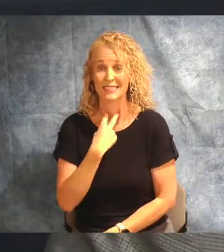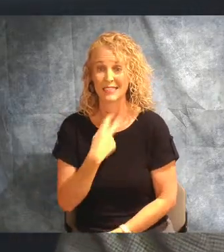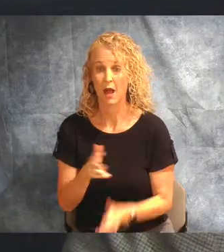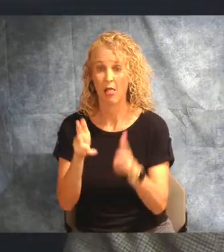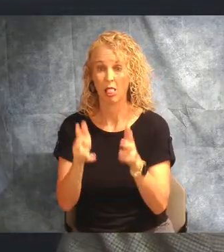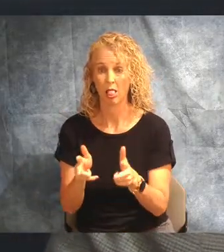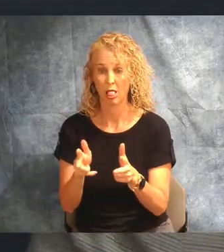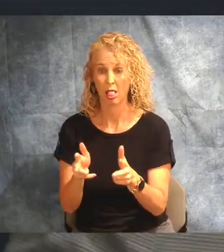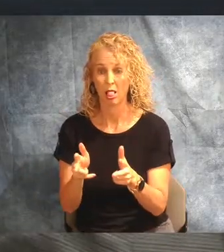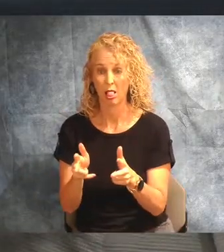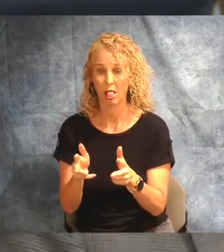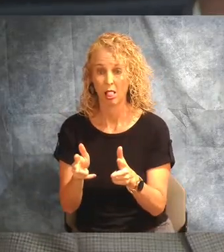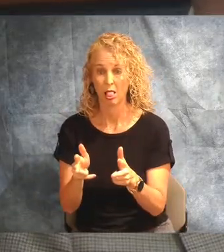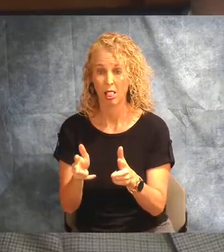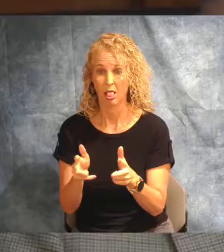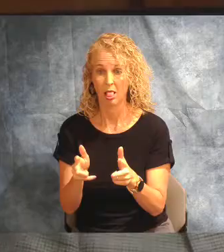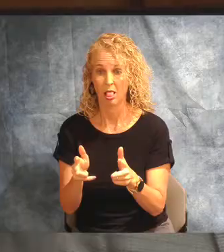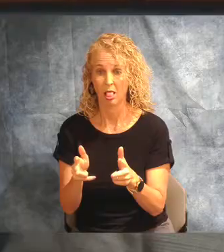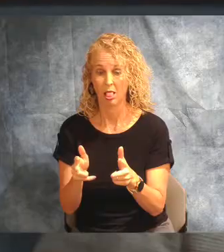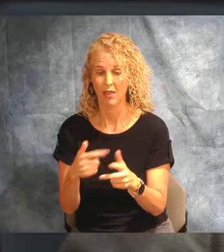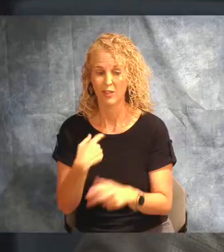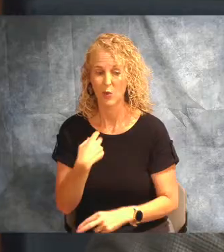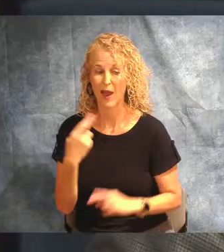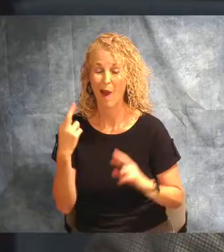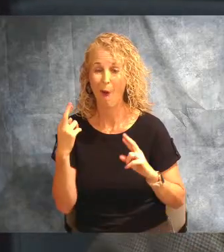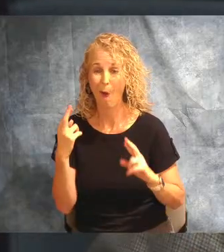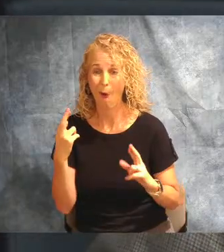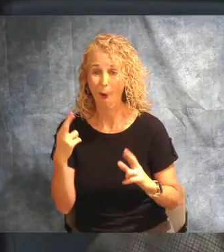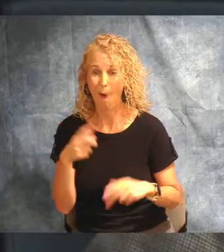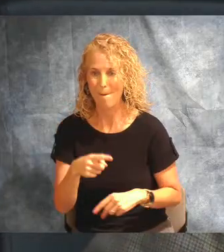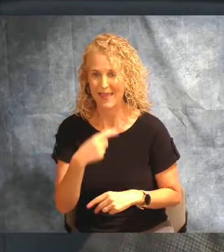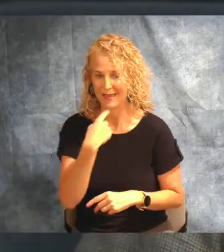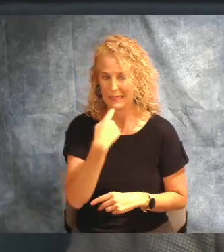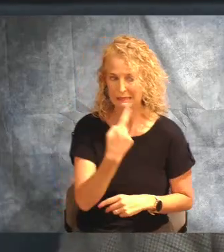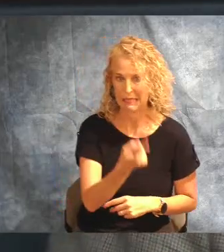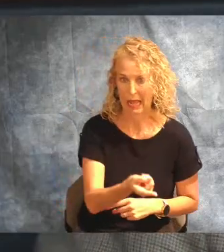so I'm I was hoping he would report back to the city that this is because they go down to one lane